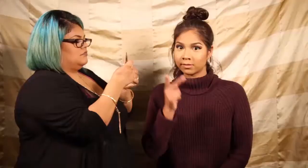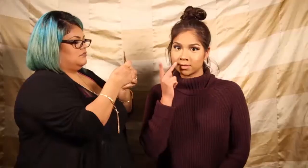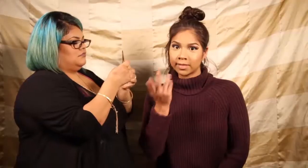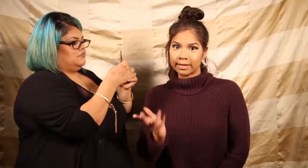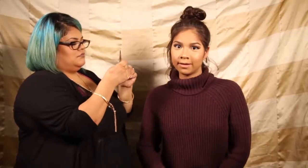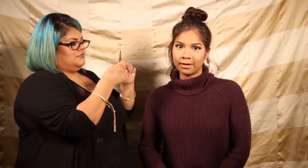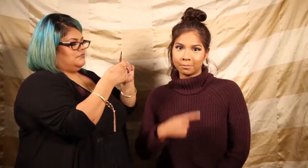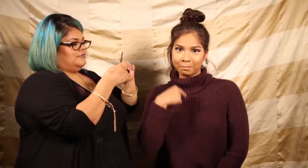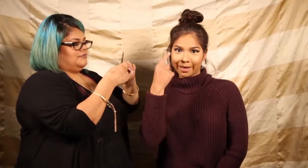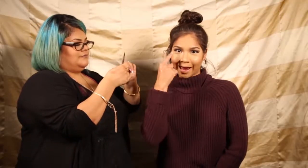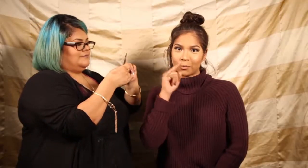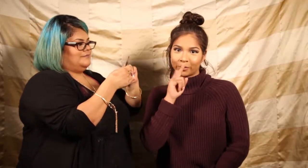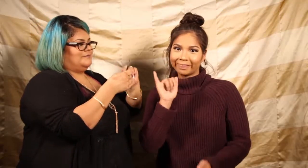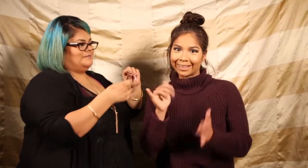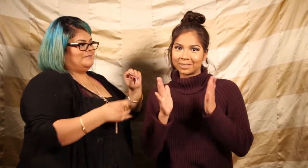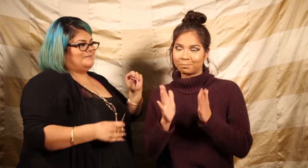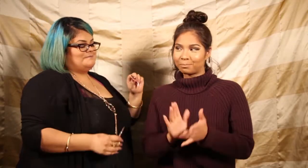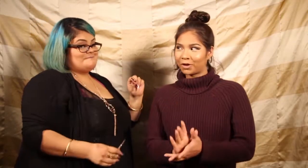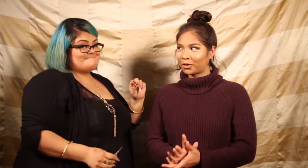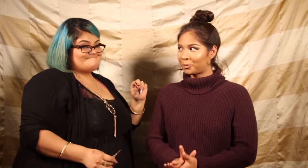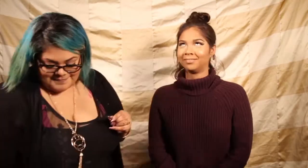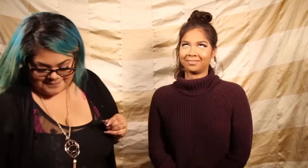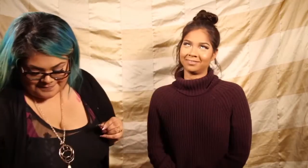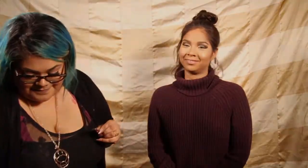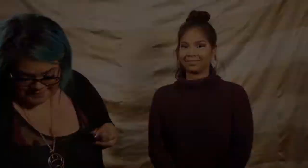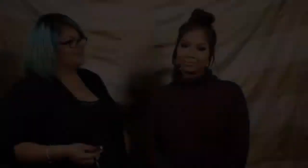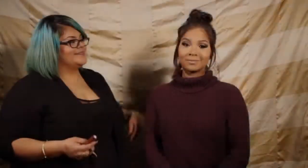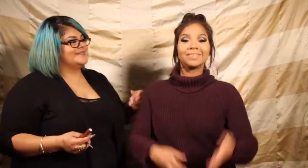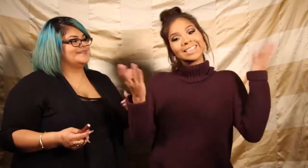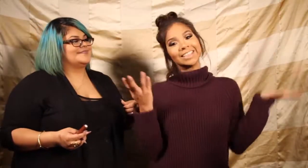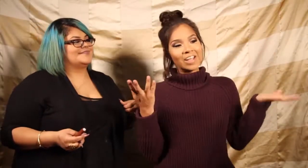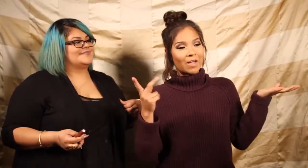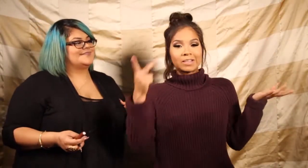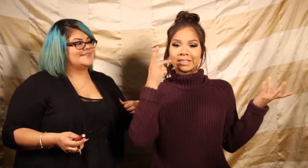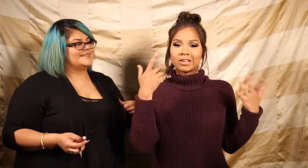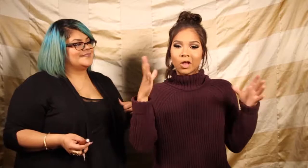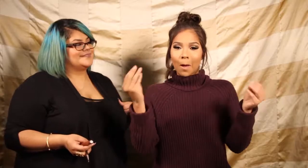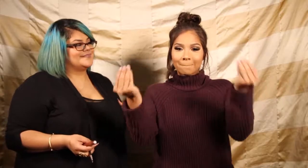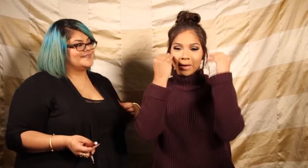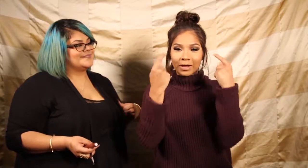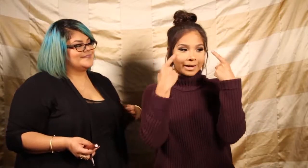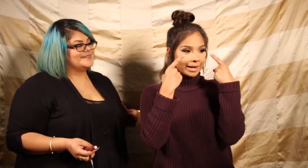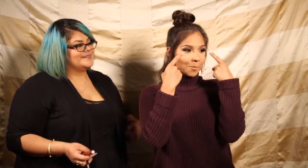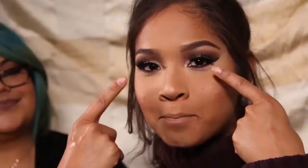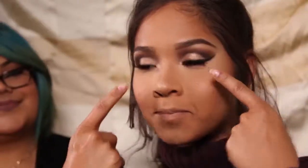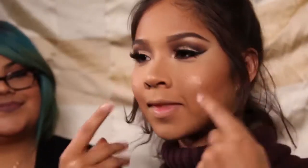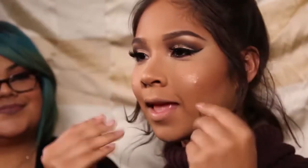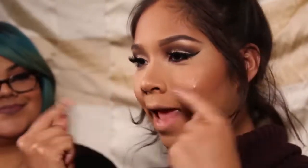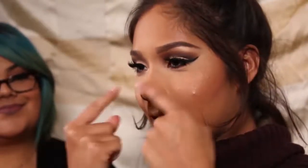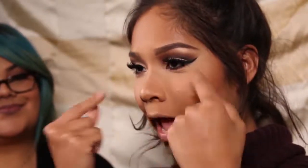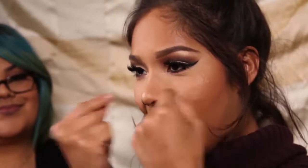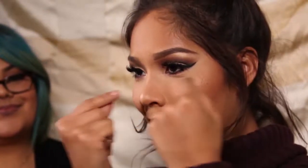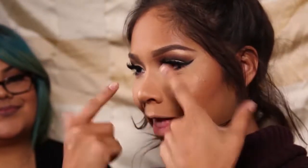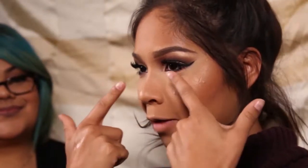SEE!!! my eye is that small! If you notice..my eyelashes are done and eyeliner